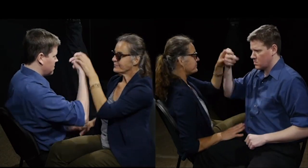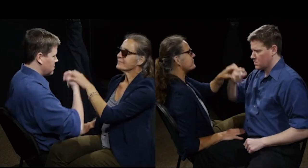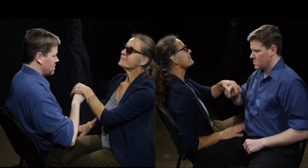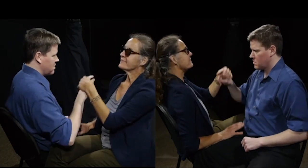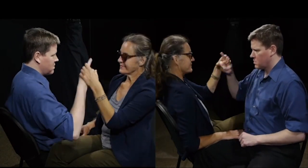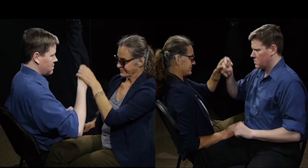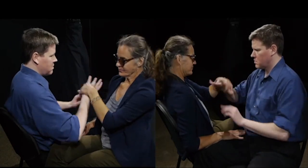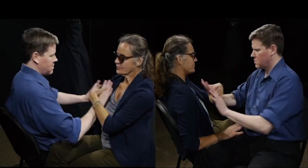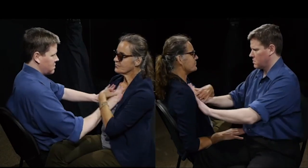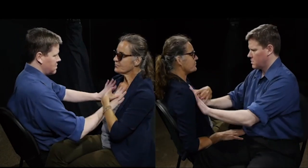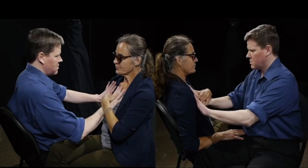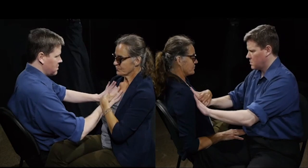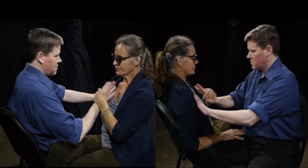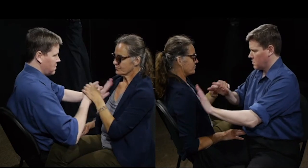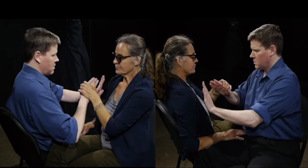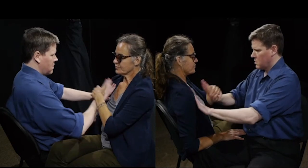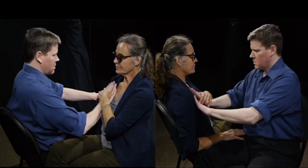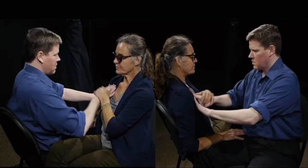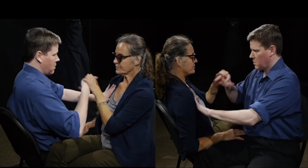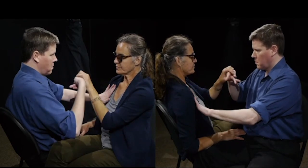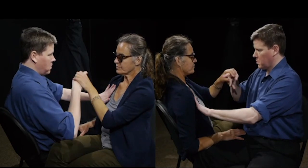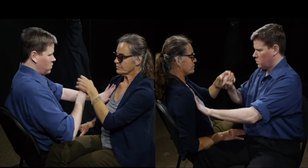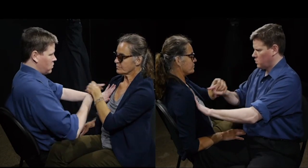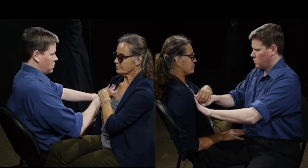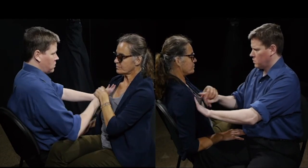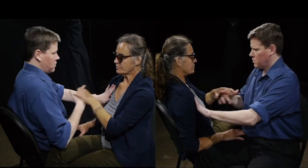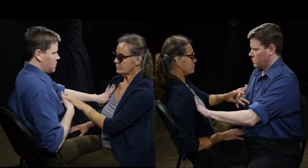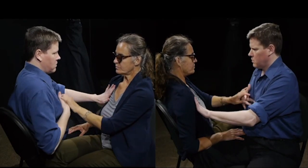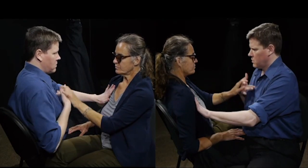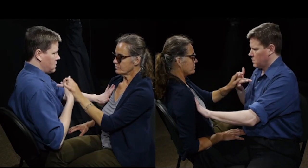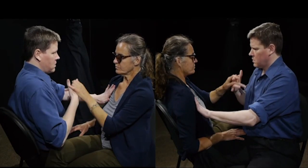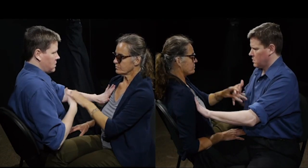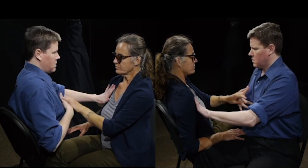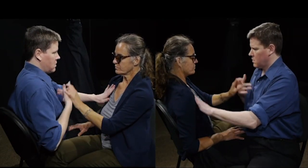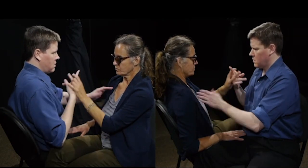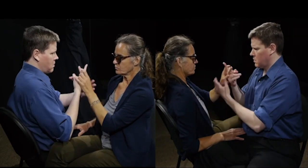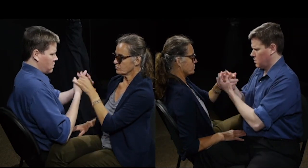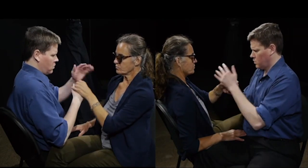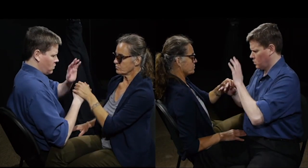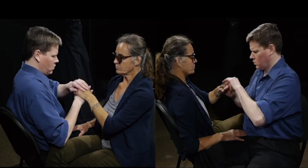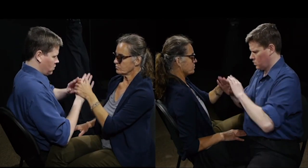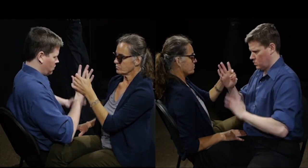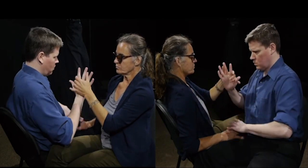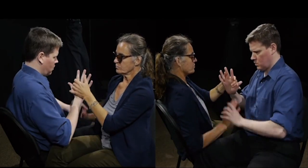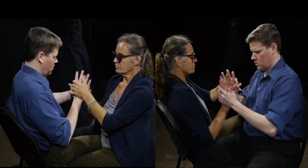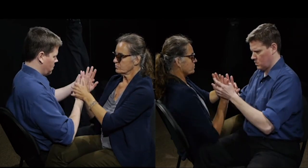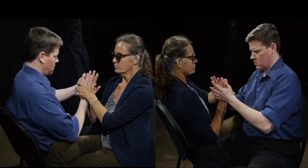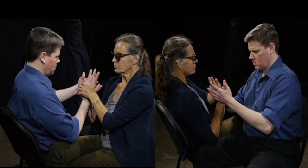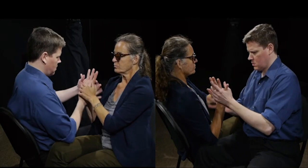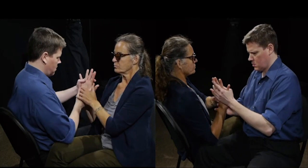For example, Jelica, your dominant hand is a tree. I have prompted you to present your hand to me in this particular shape denoting a tree.